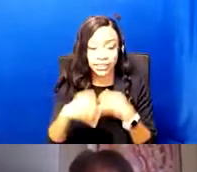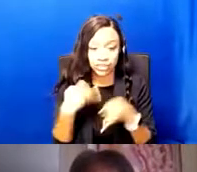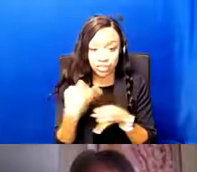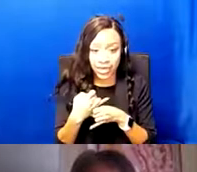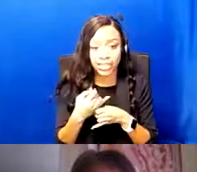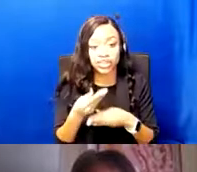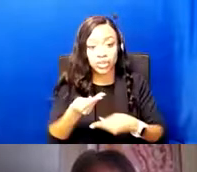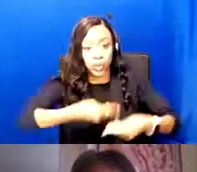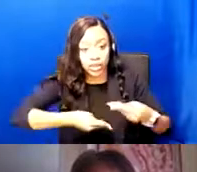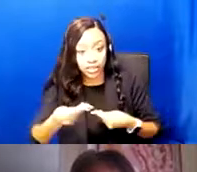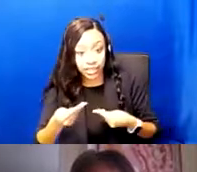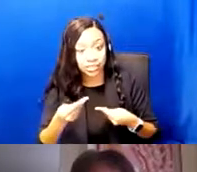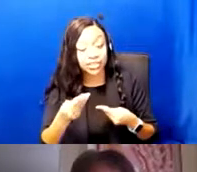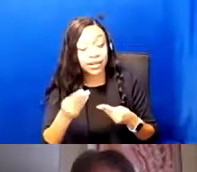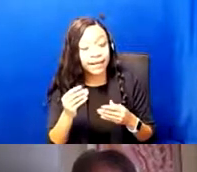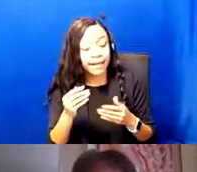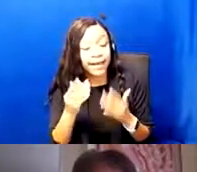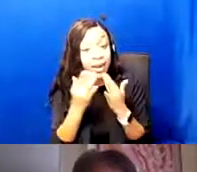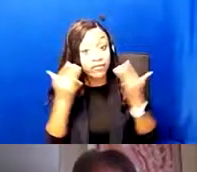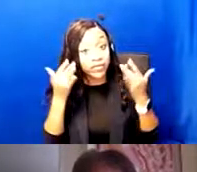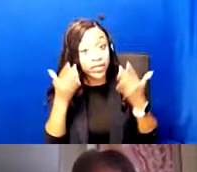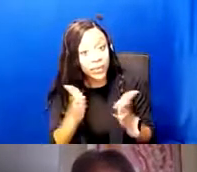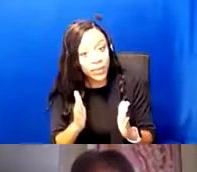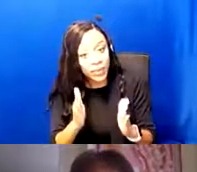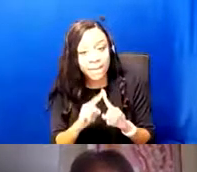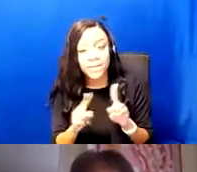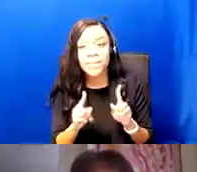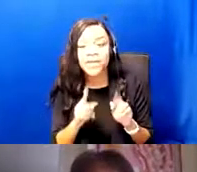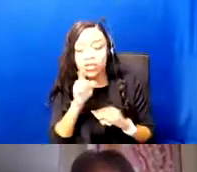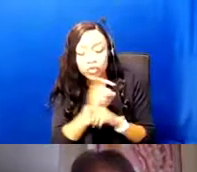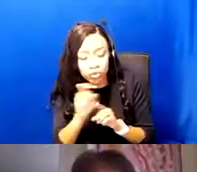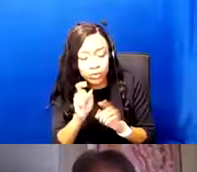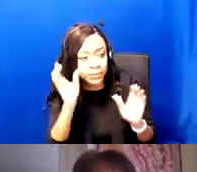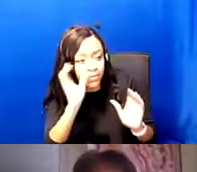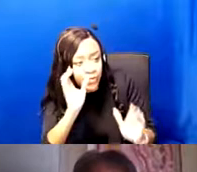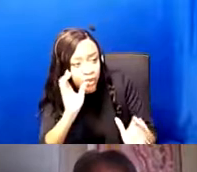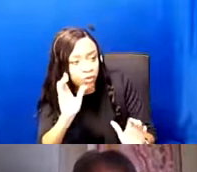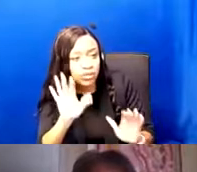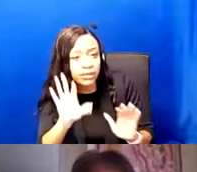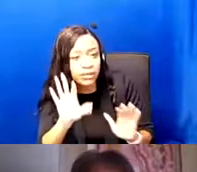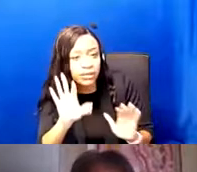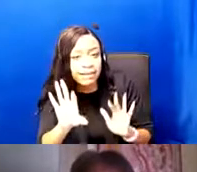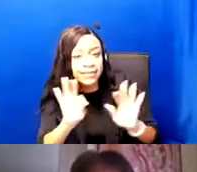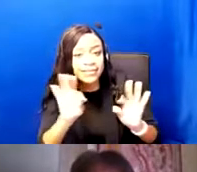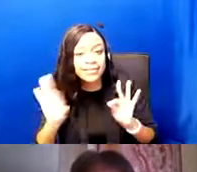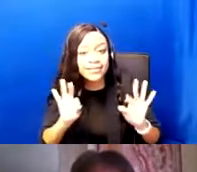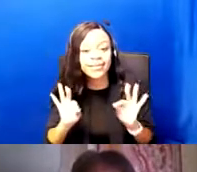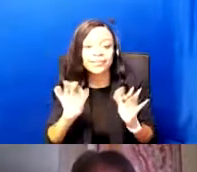but also really seeking out artists that are making work that is about climate, about environmental justice.